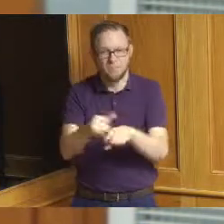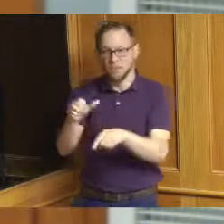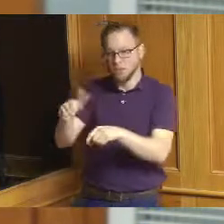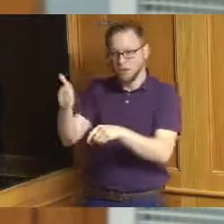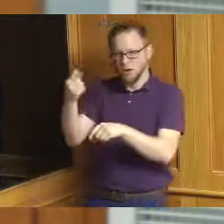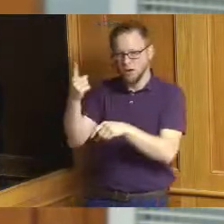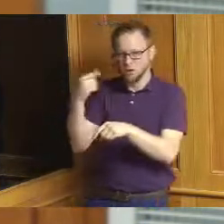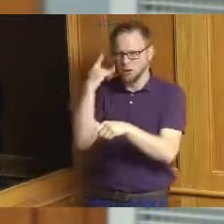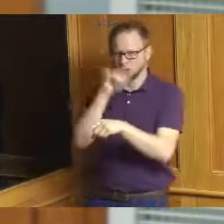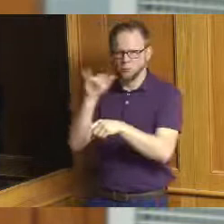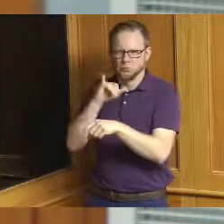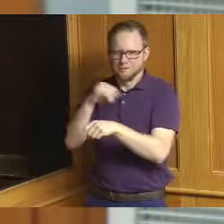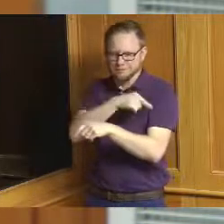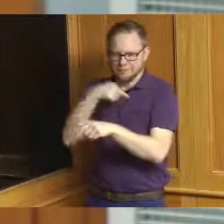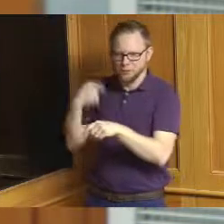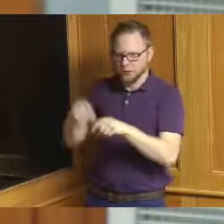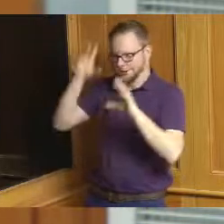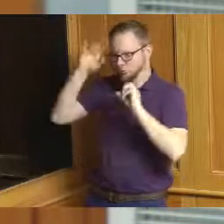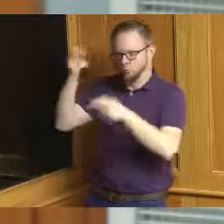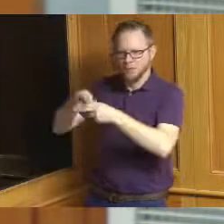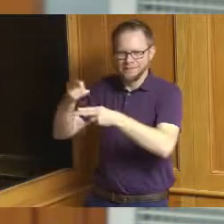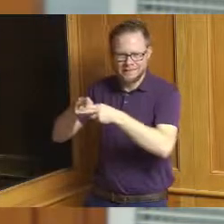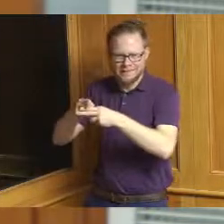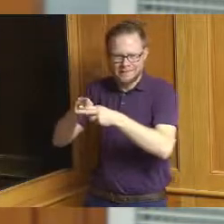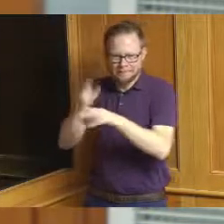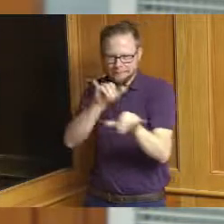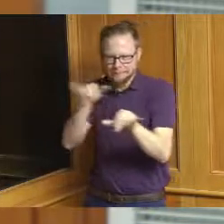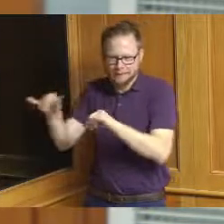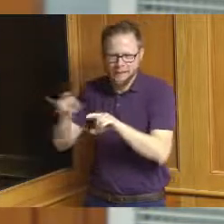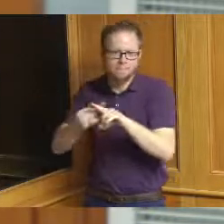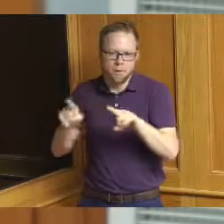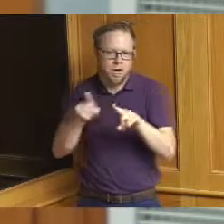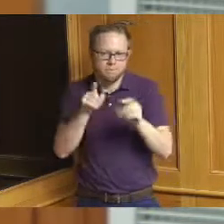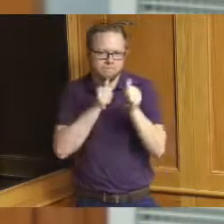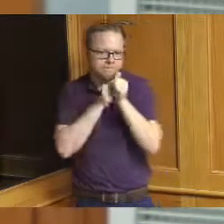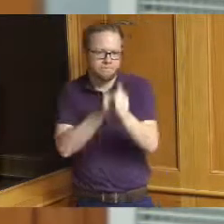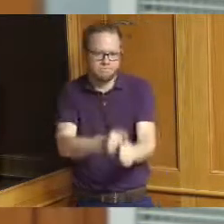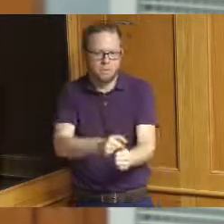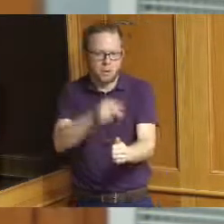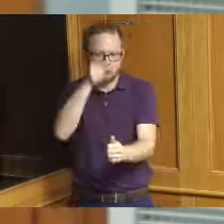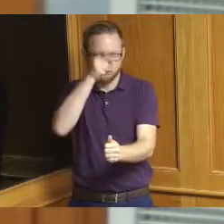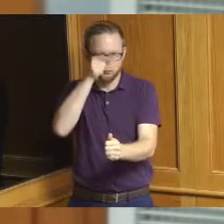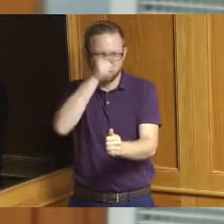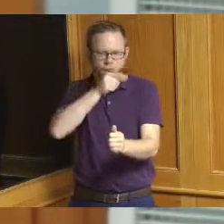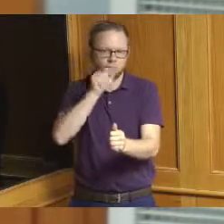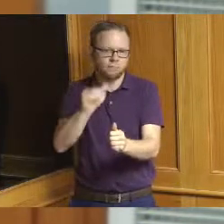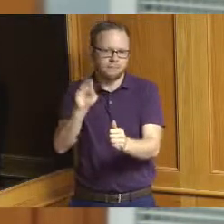President's name but it is the Greek alphabet that's interesting i always wanted to know that